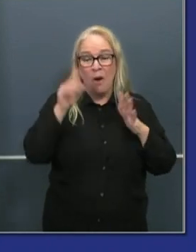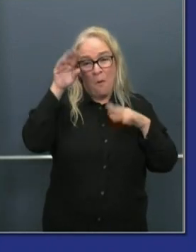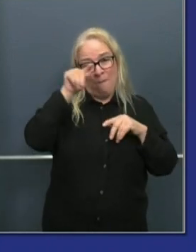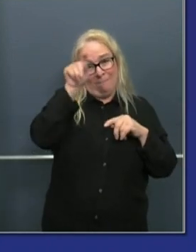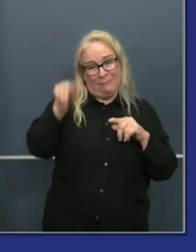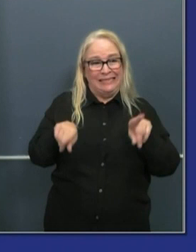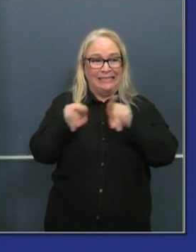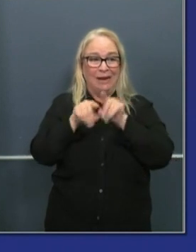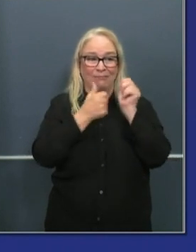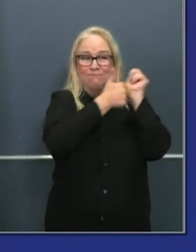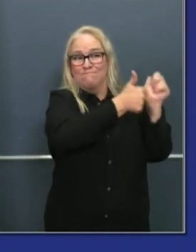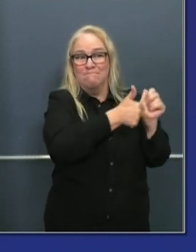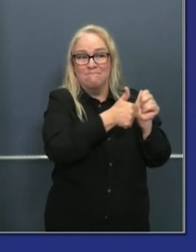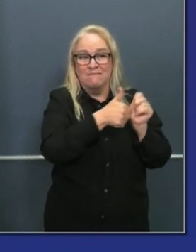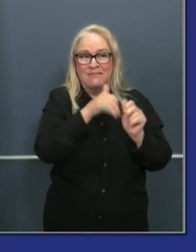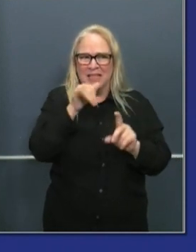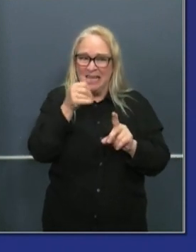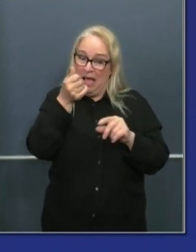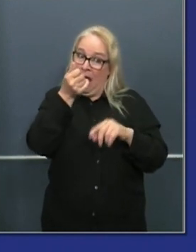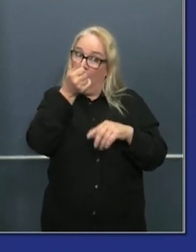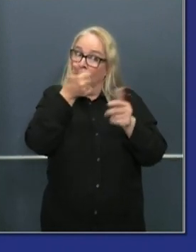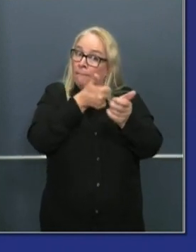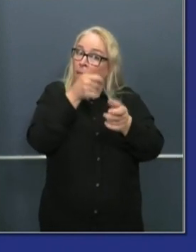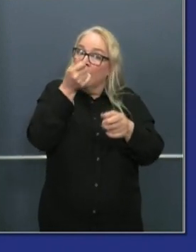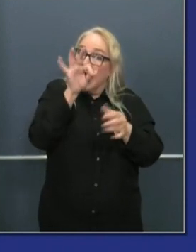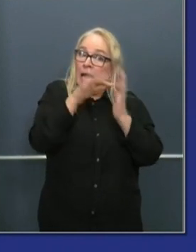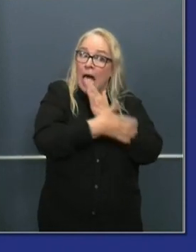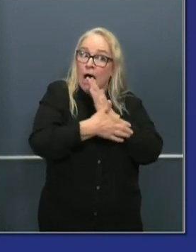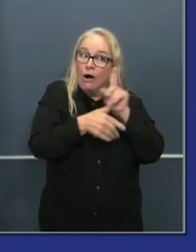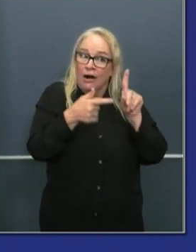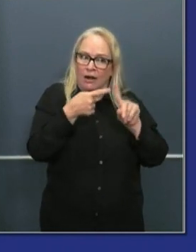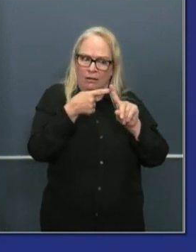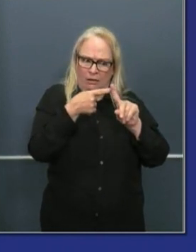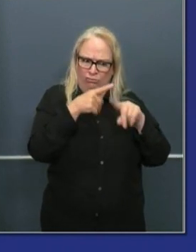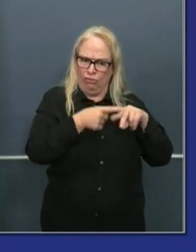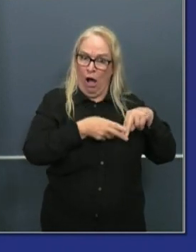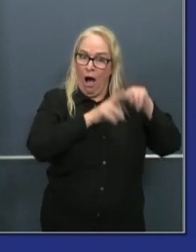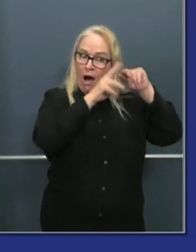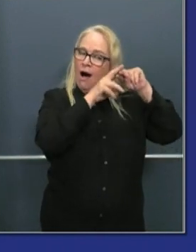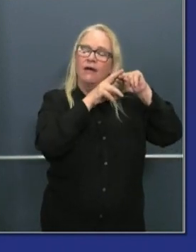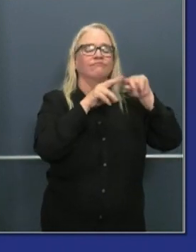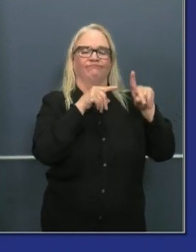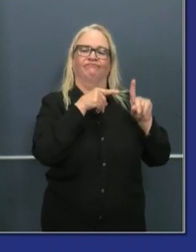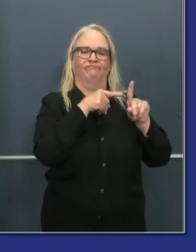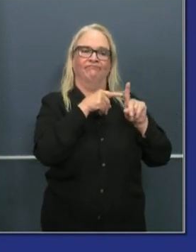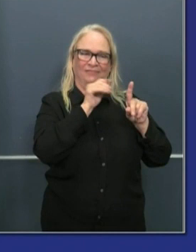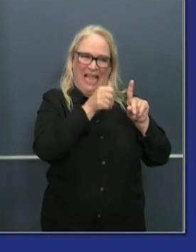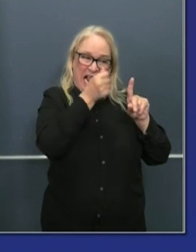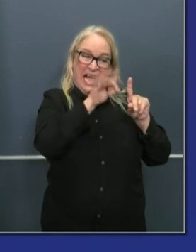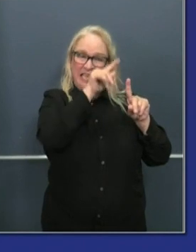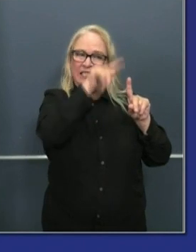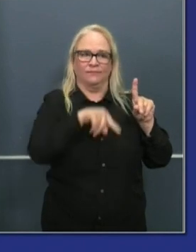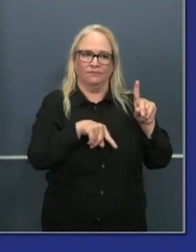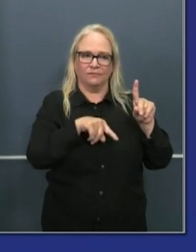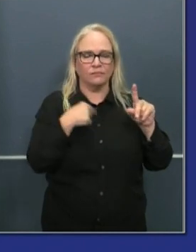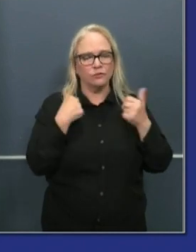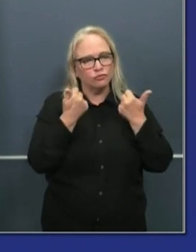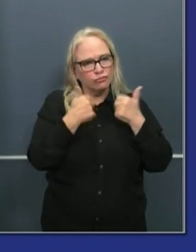AT THE CAL EXPO AND IN NORTHERN CALIFORNIA IN THE SACRAMENTO REGION HAVE ALREADY MADE THAT DETERMINATION. THEY SHOULD NOT COME AS A MAJOR SURPRISE. OTHERS HAVE ALREADY BEEN MAKING